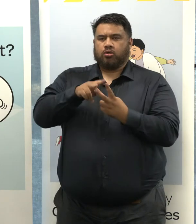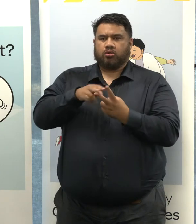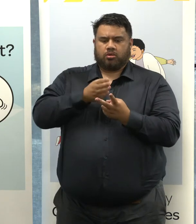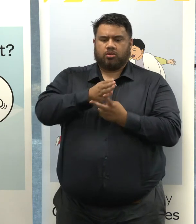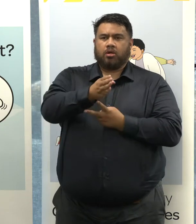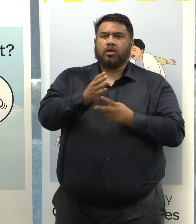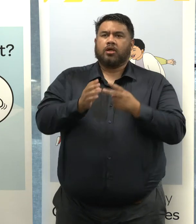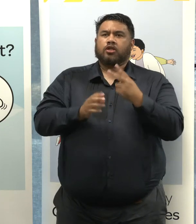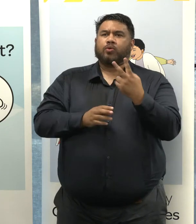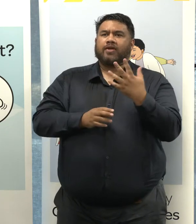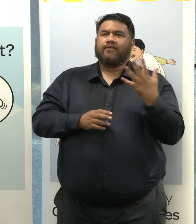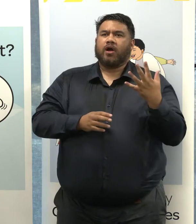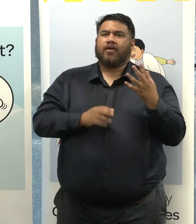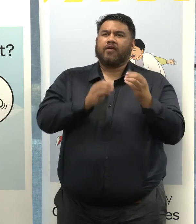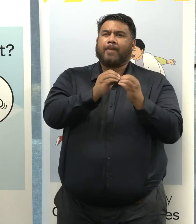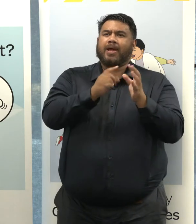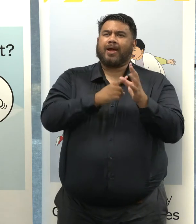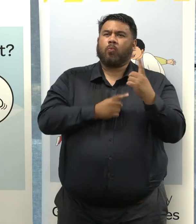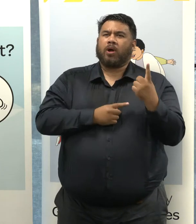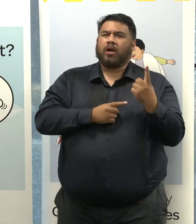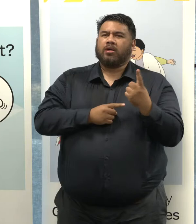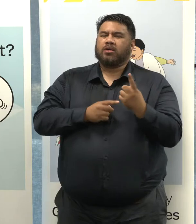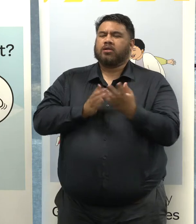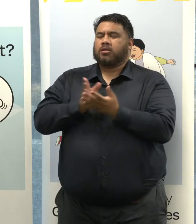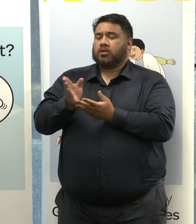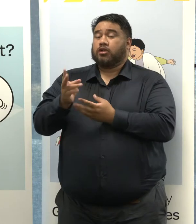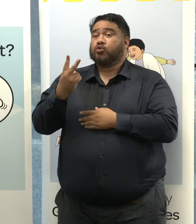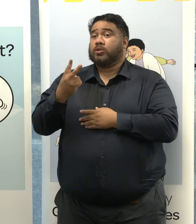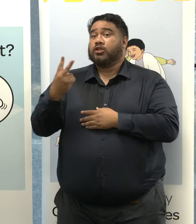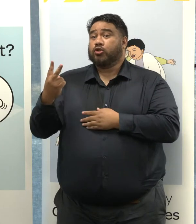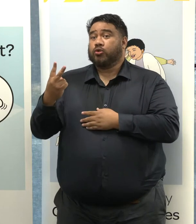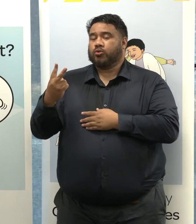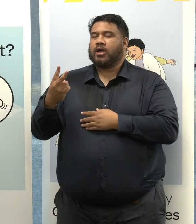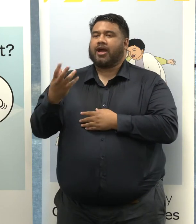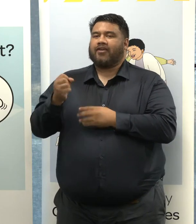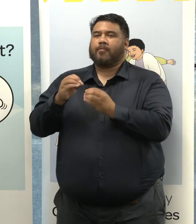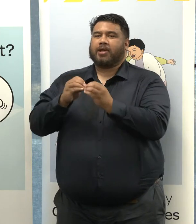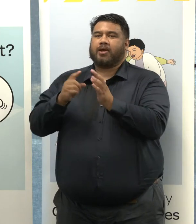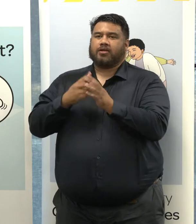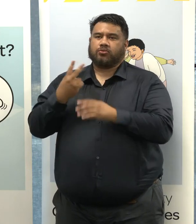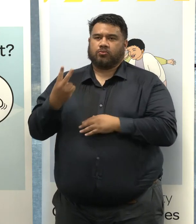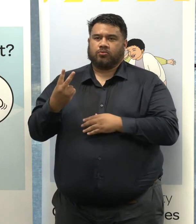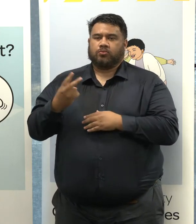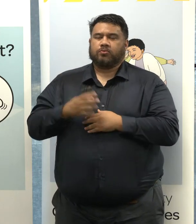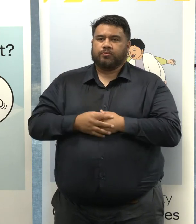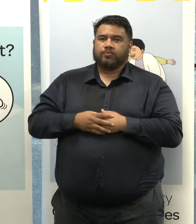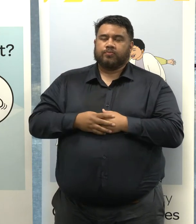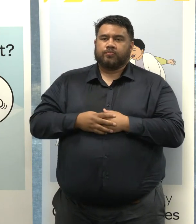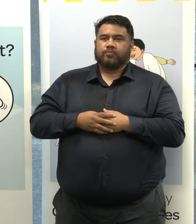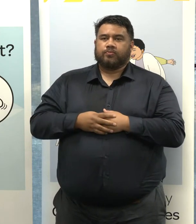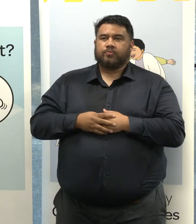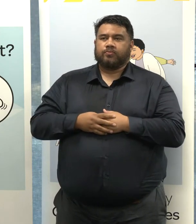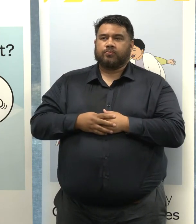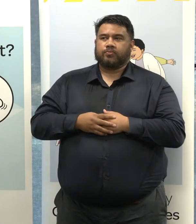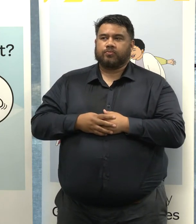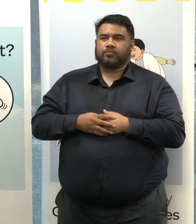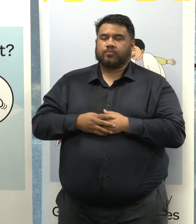where sequencing was done, they